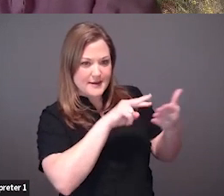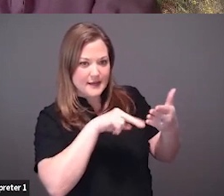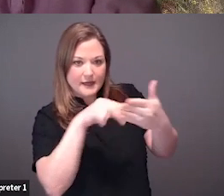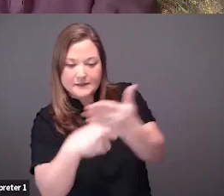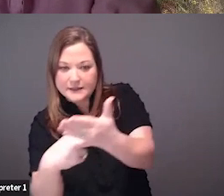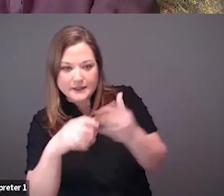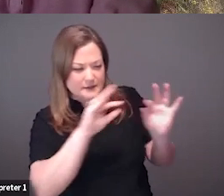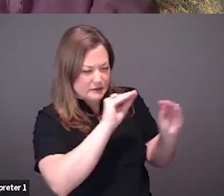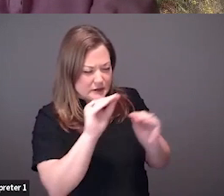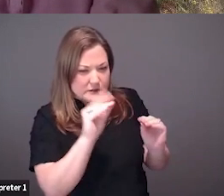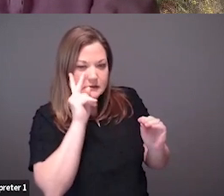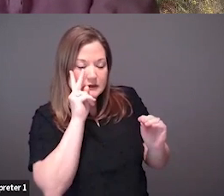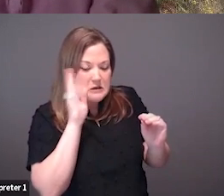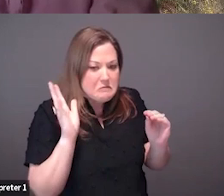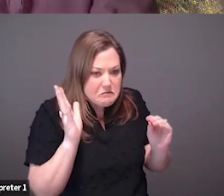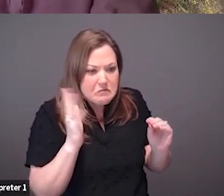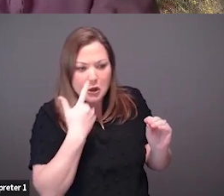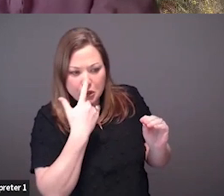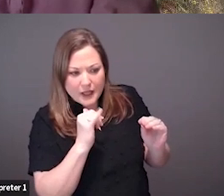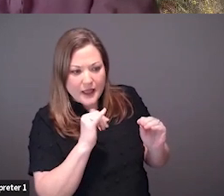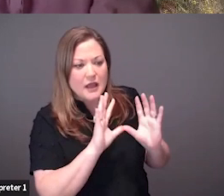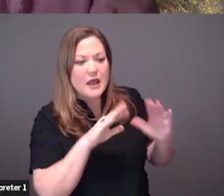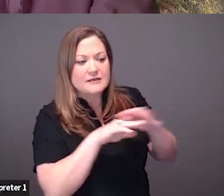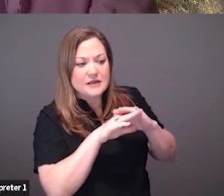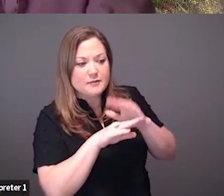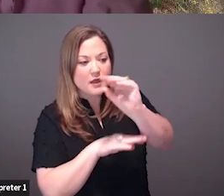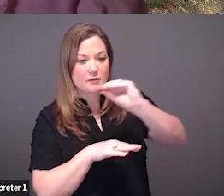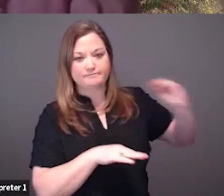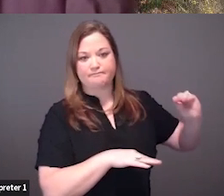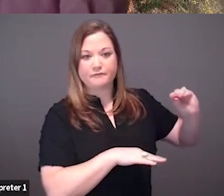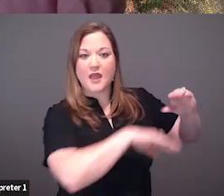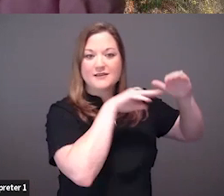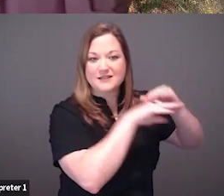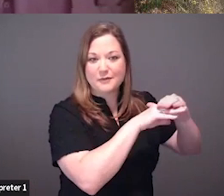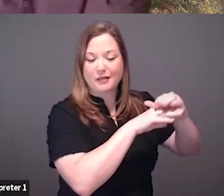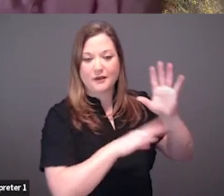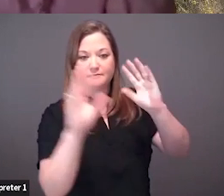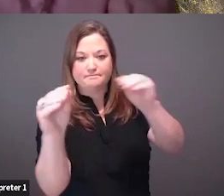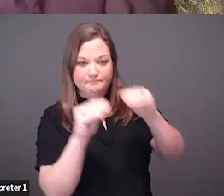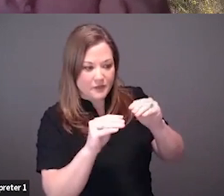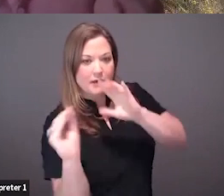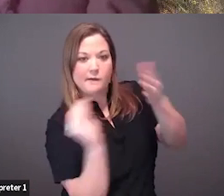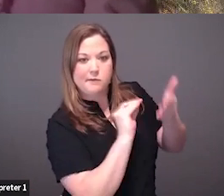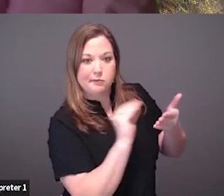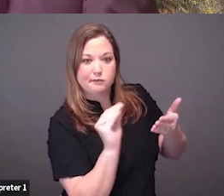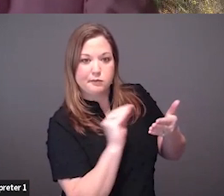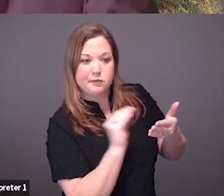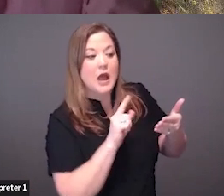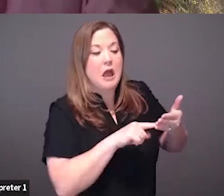like it might be accessibility-related was categorized in the sheet as an accessibility-related item. I went back and reviewed those.